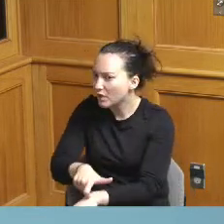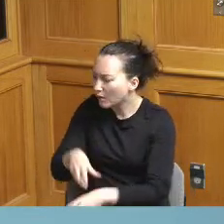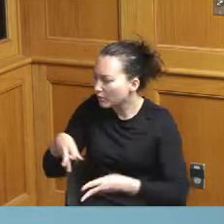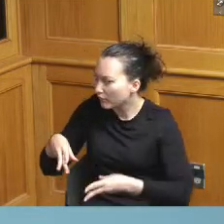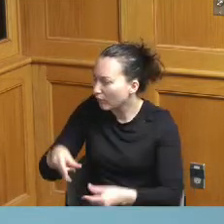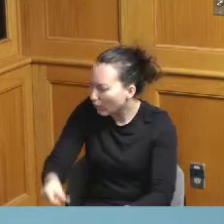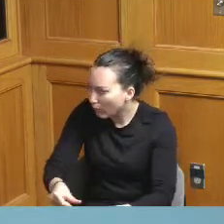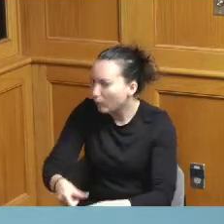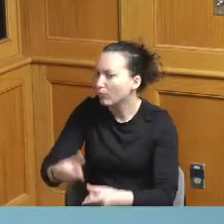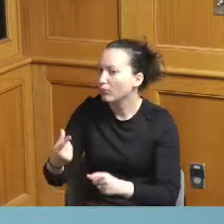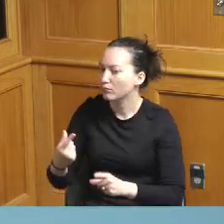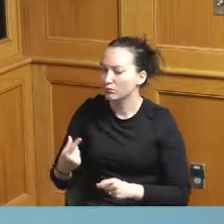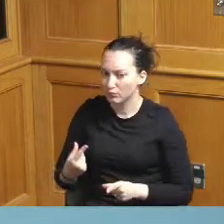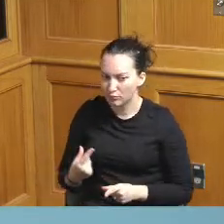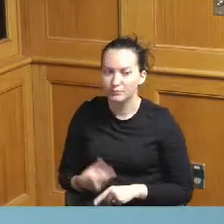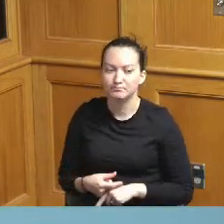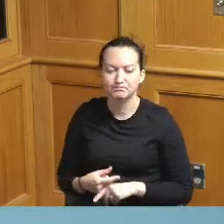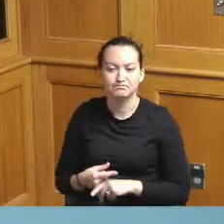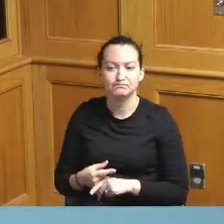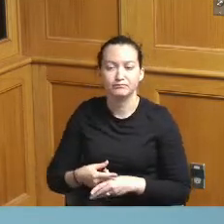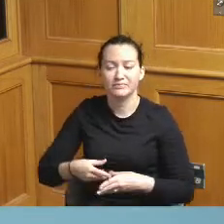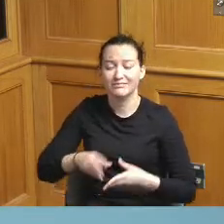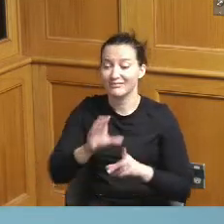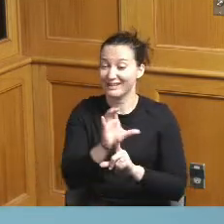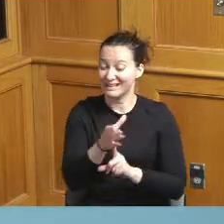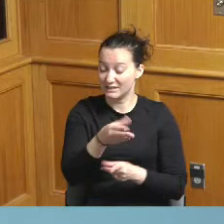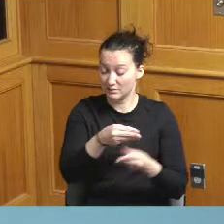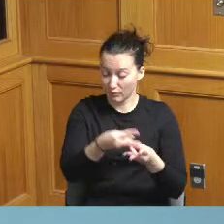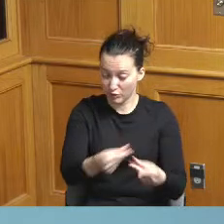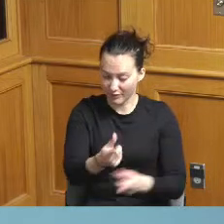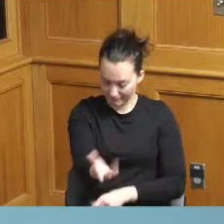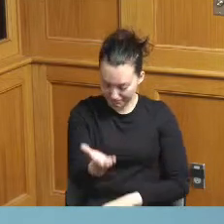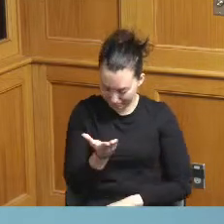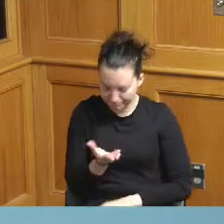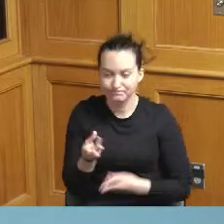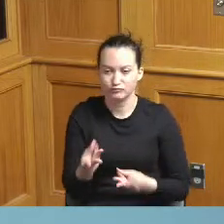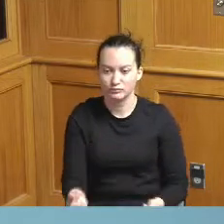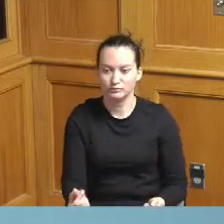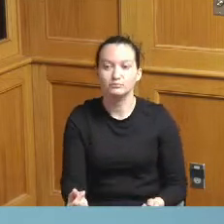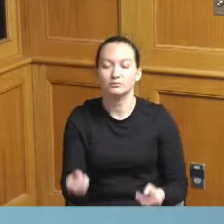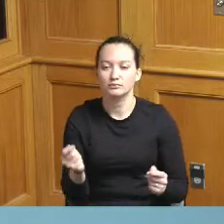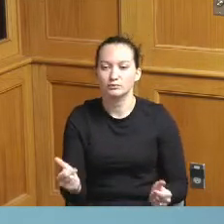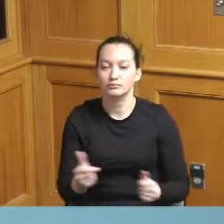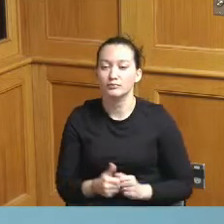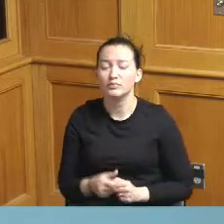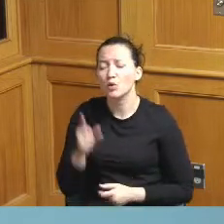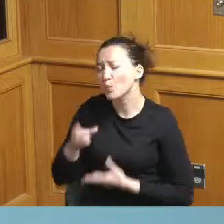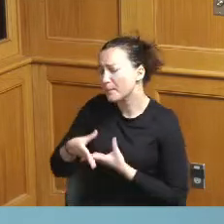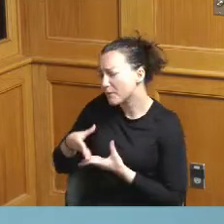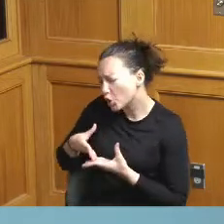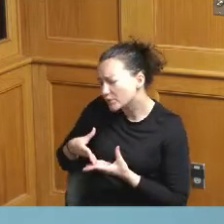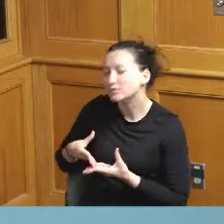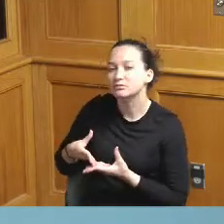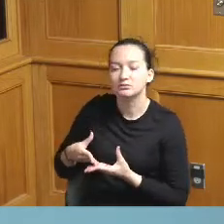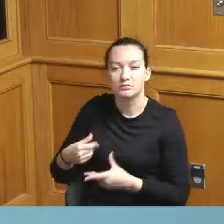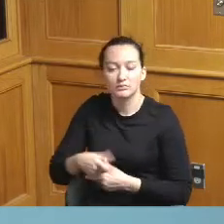resolve the cases that are before the court and so one piece of that we feel is to ensure that we